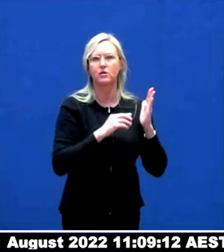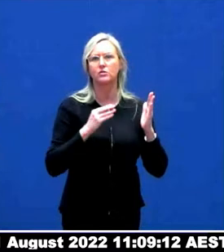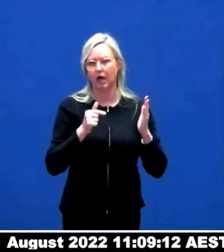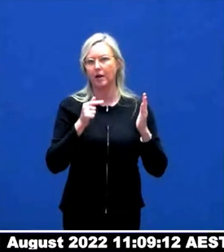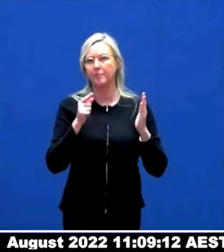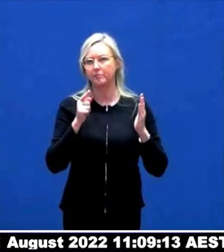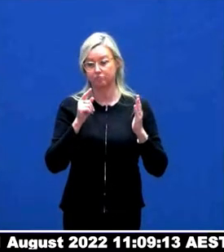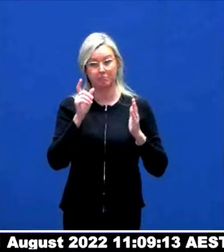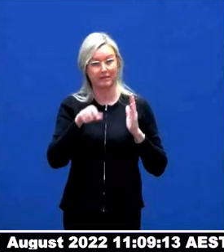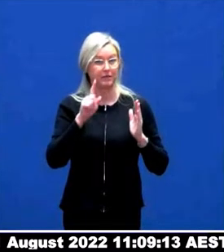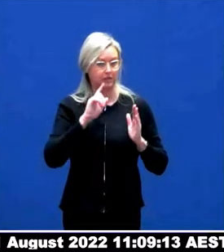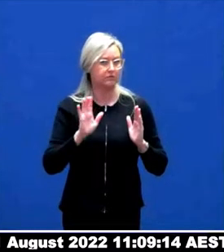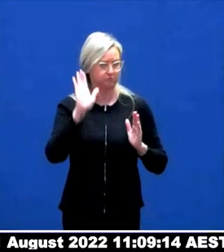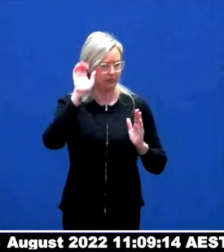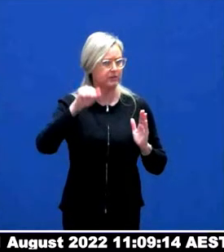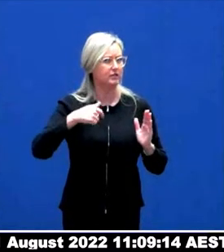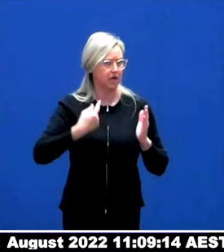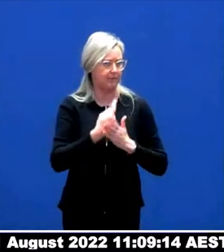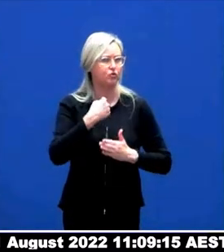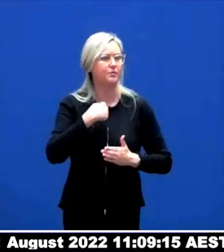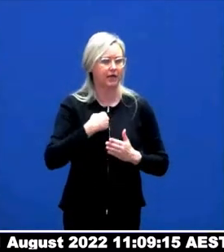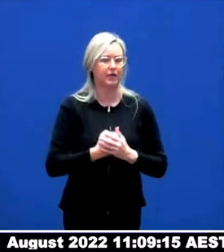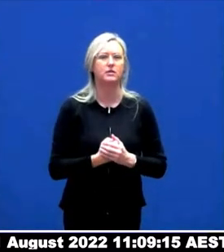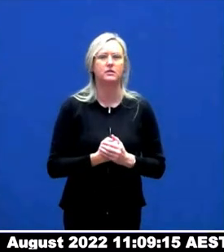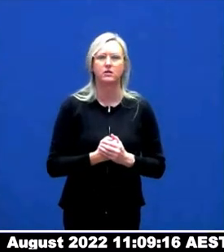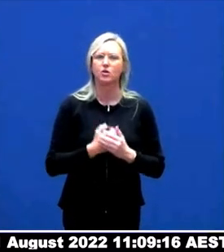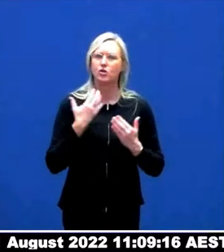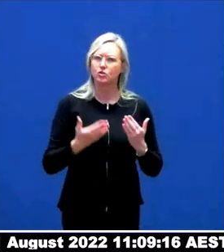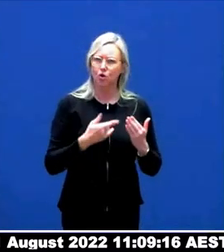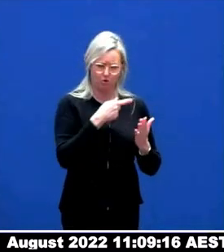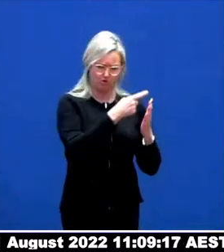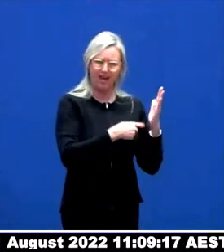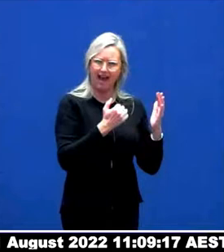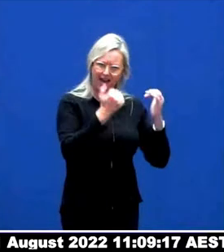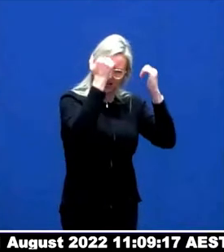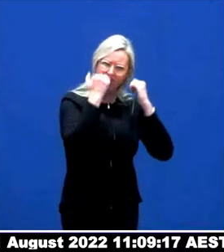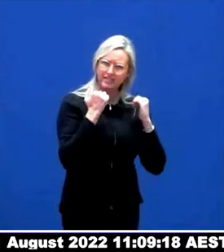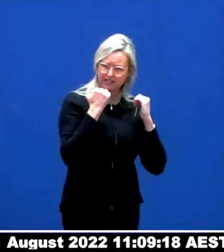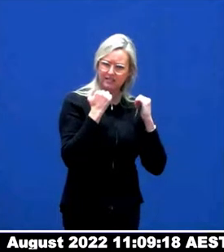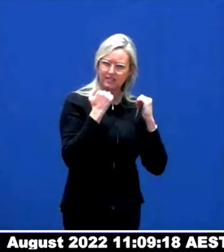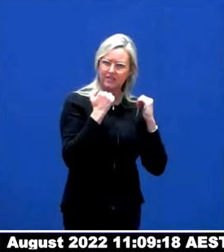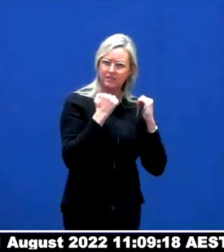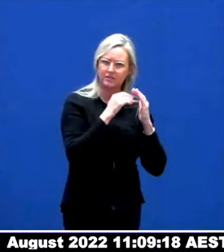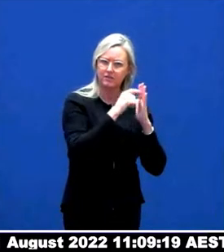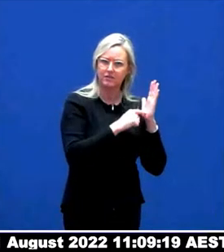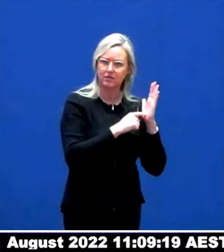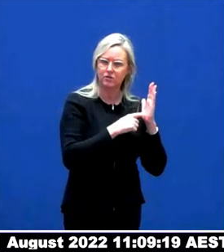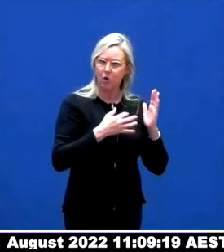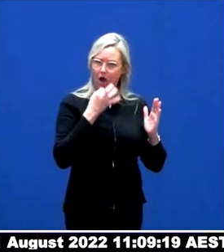Given those - that evidence and those facts, in the basis of your experience, what can be